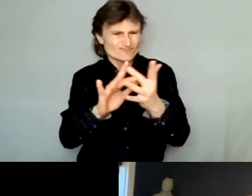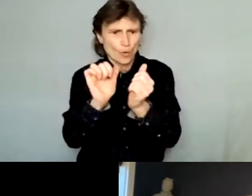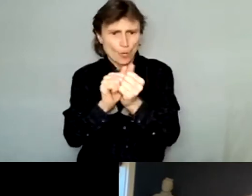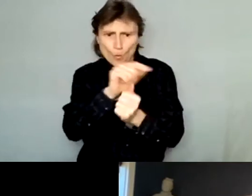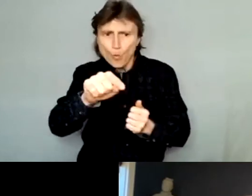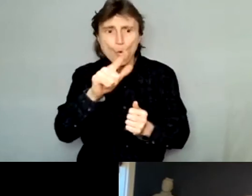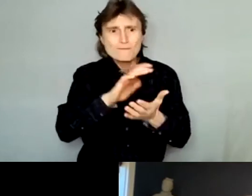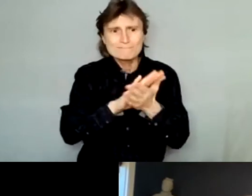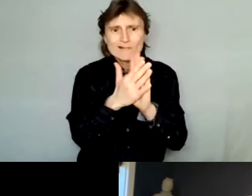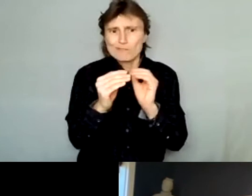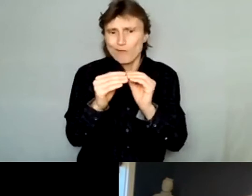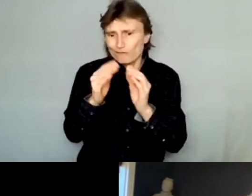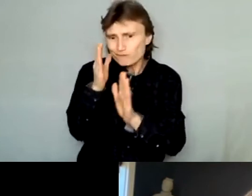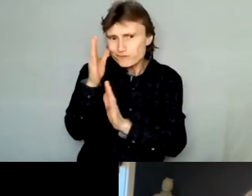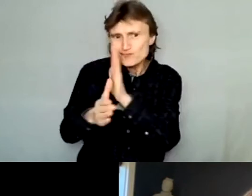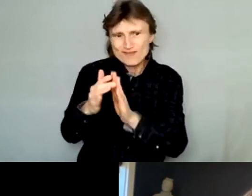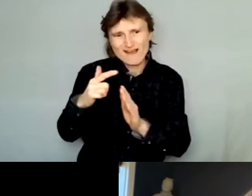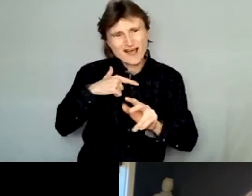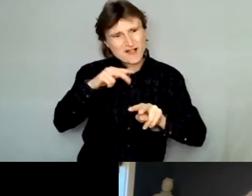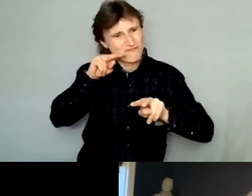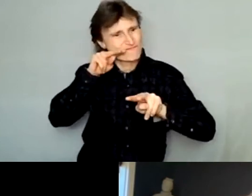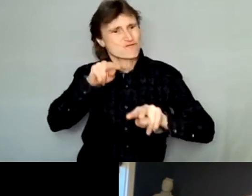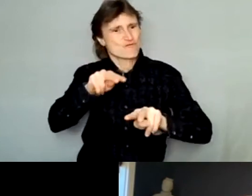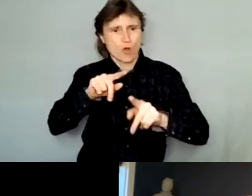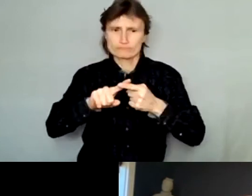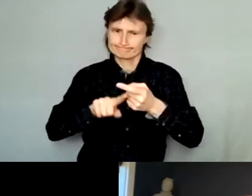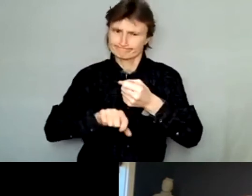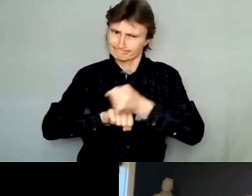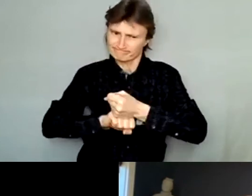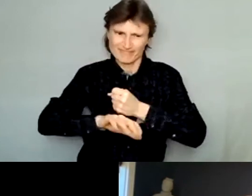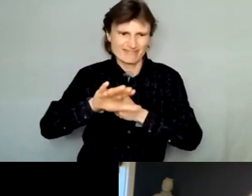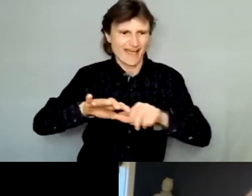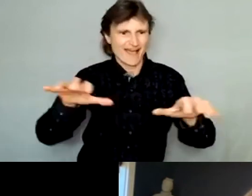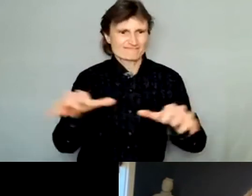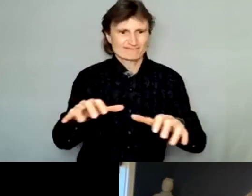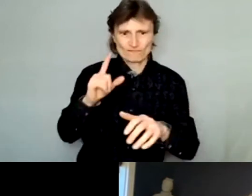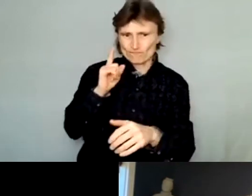to taking part in many activities there in the years ahead.